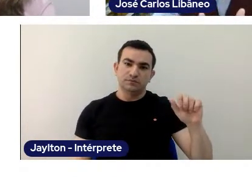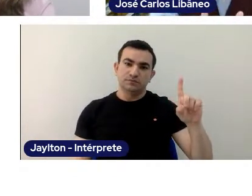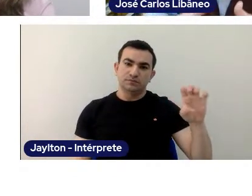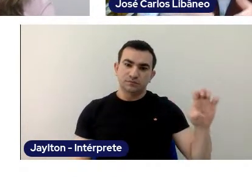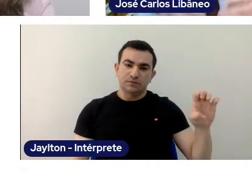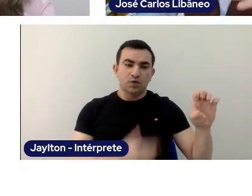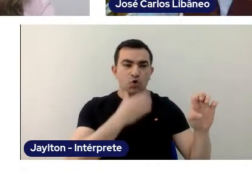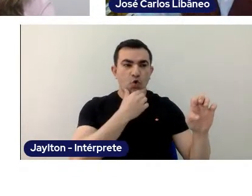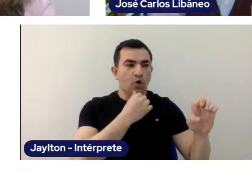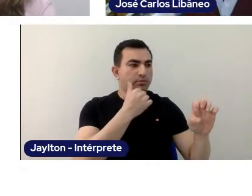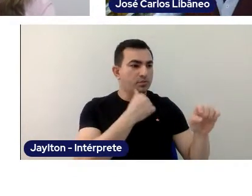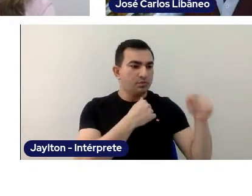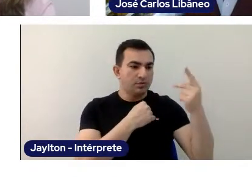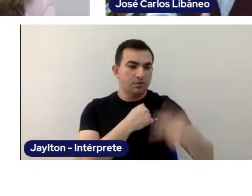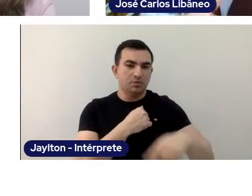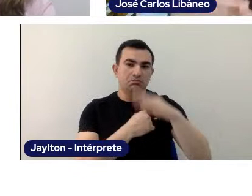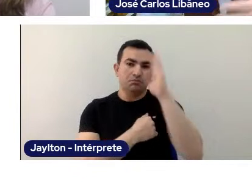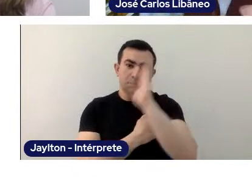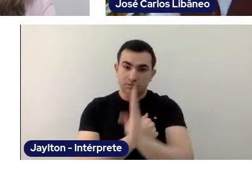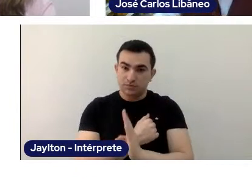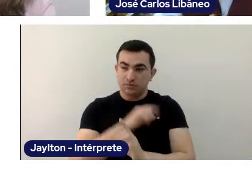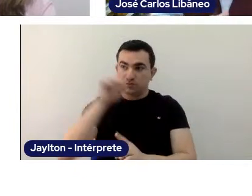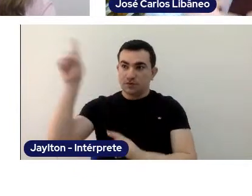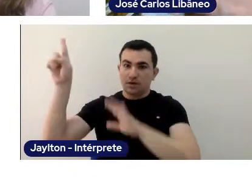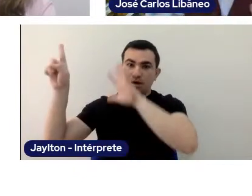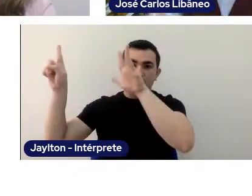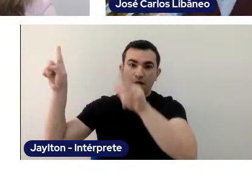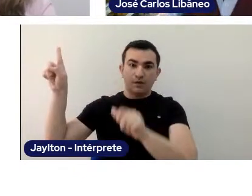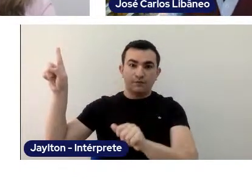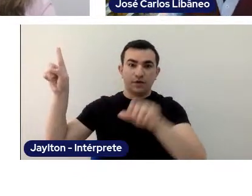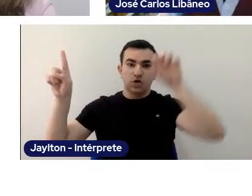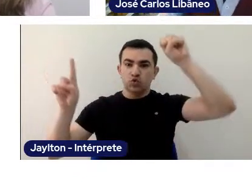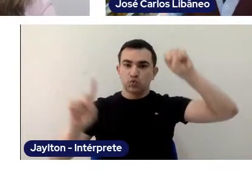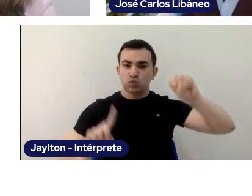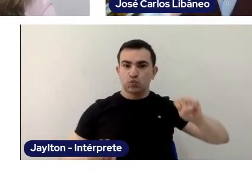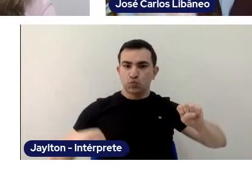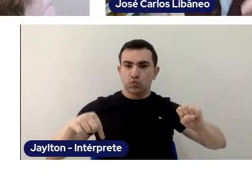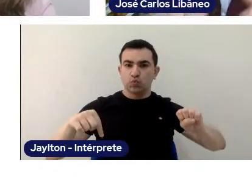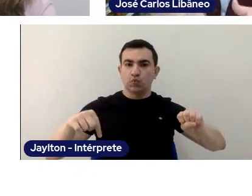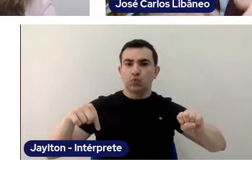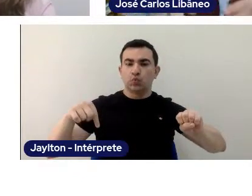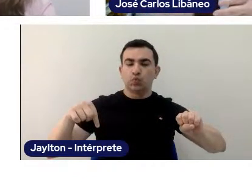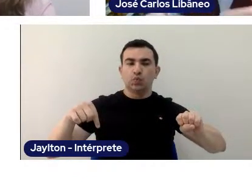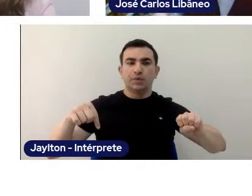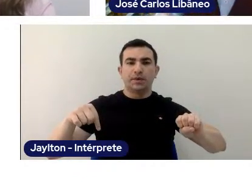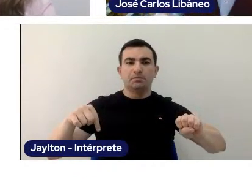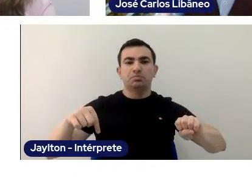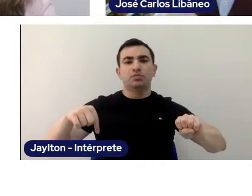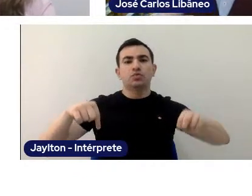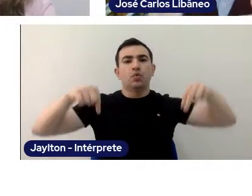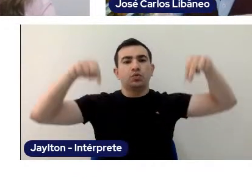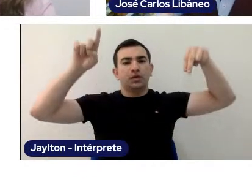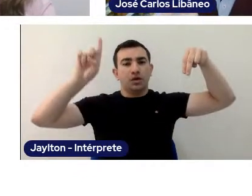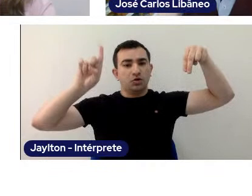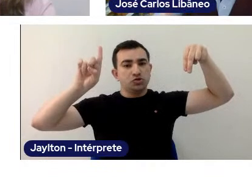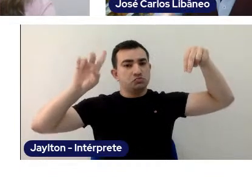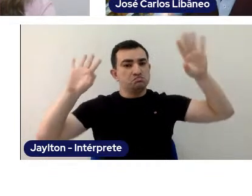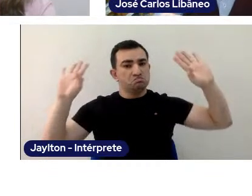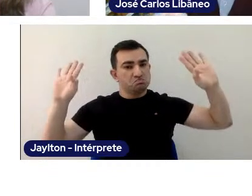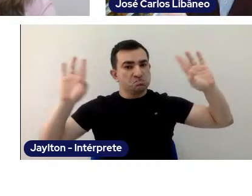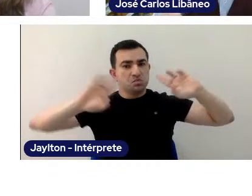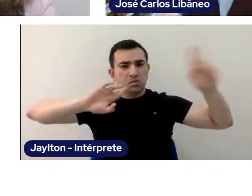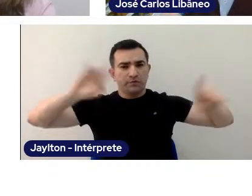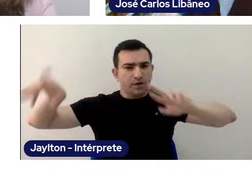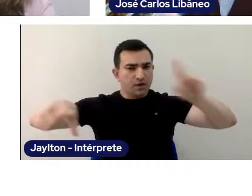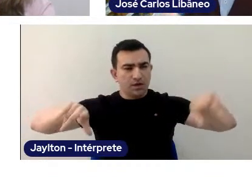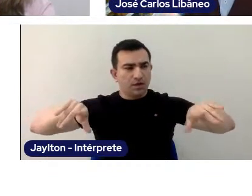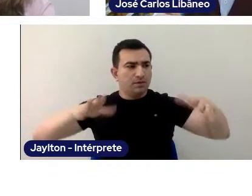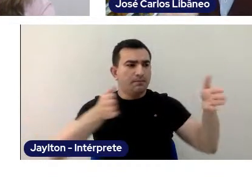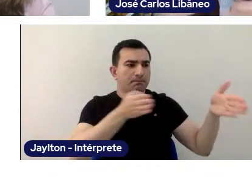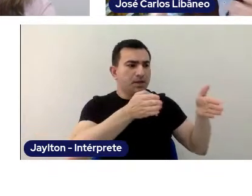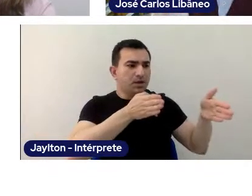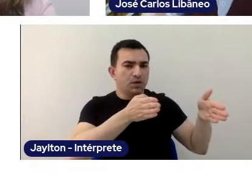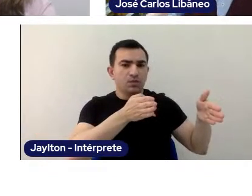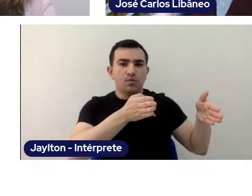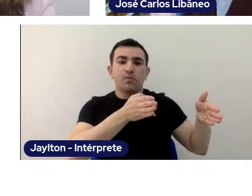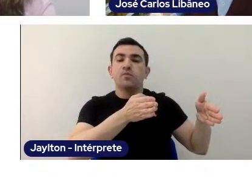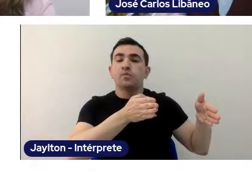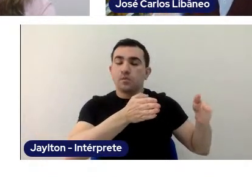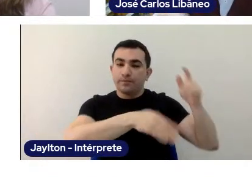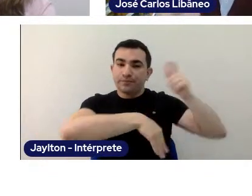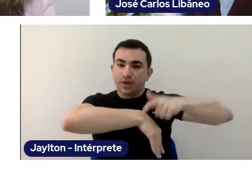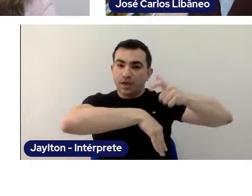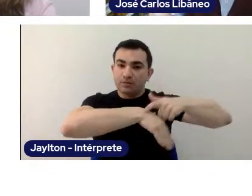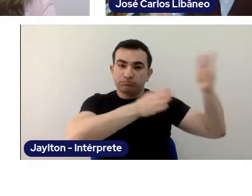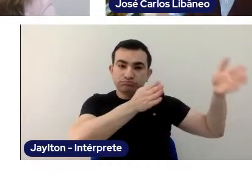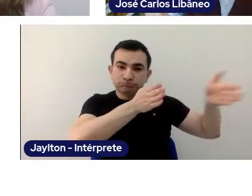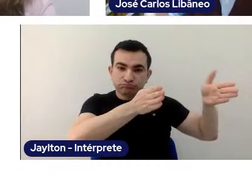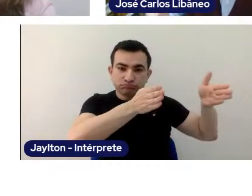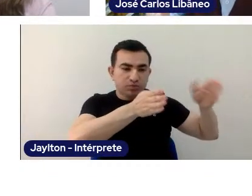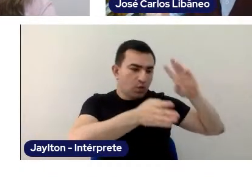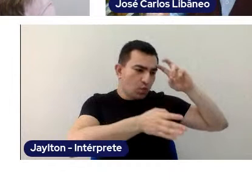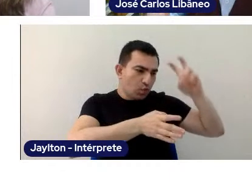in the United States, in the south region in Brazil, in the northeast of Brazil... In a determined time period, in a specific culture, etc.